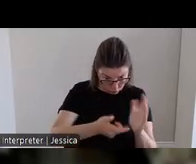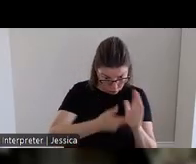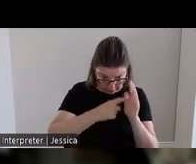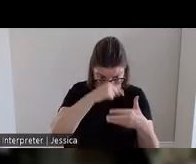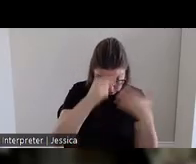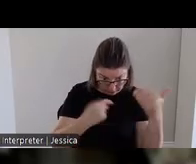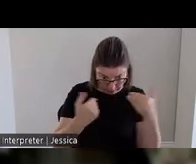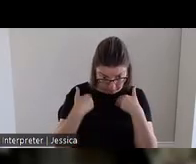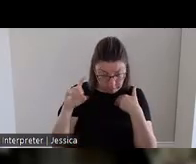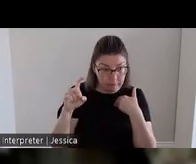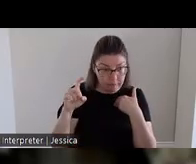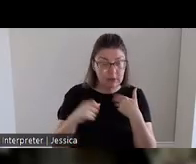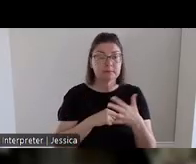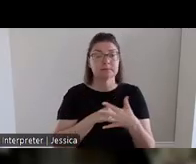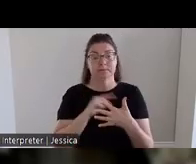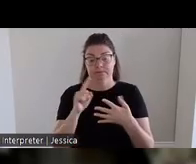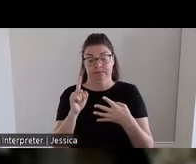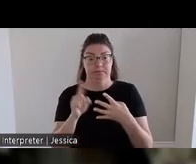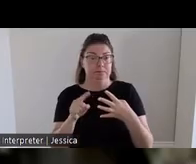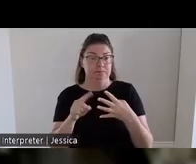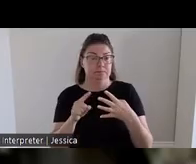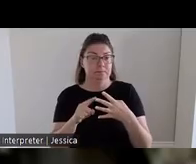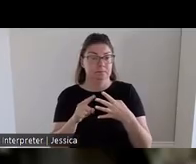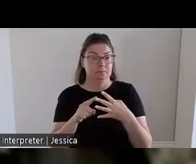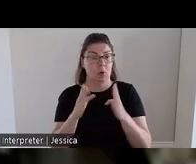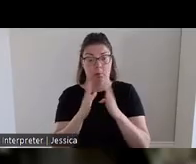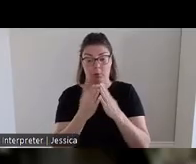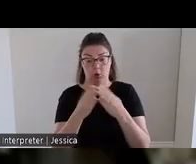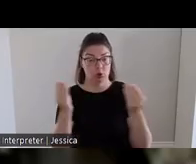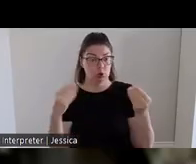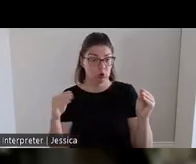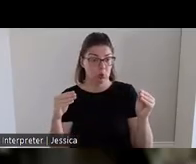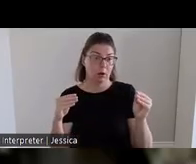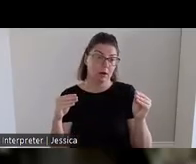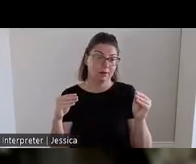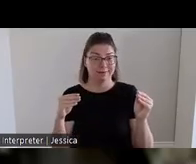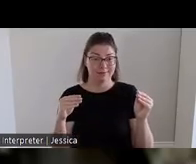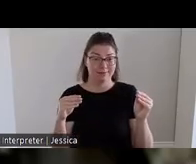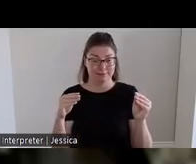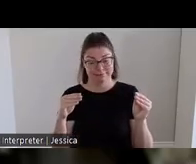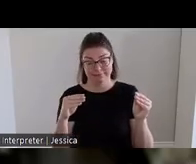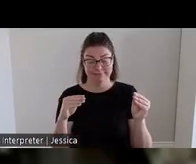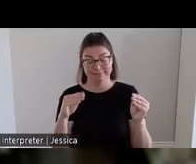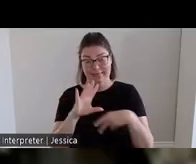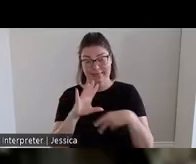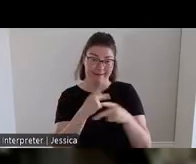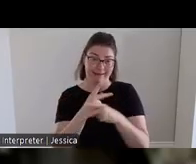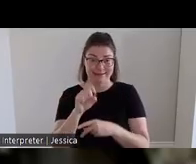obligations. If you're running a bookstore-style interface, you can help customers find accessible